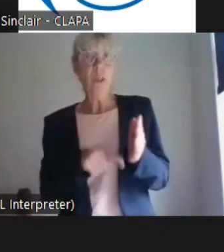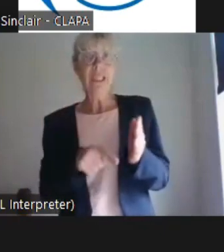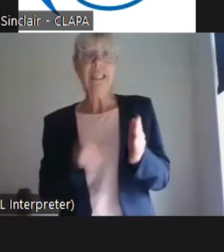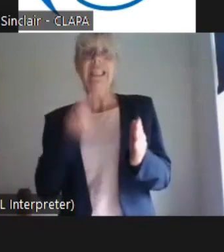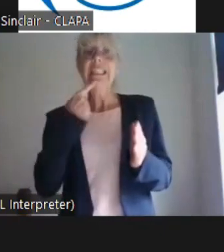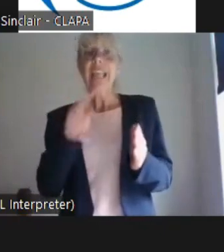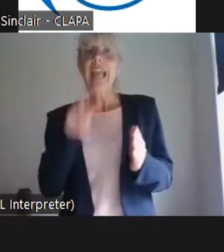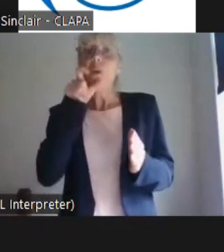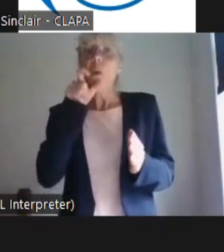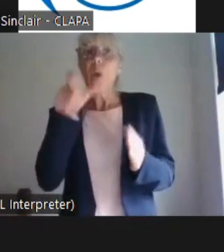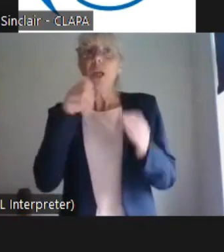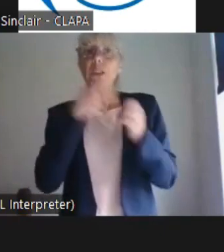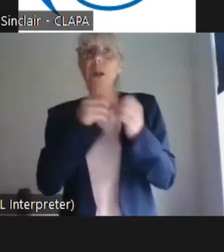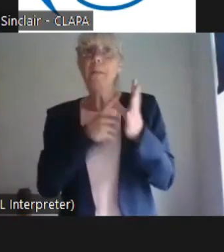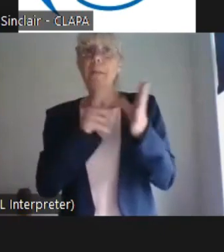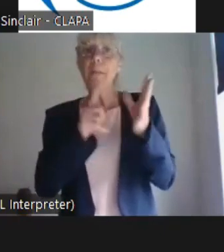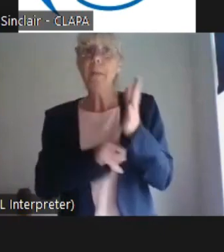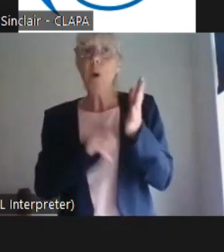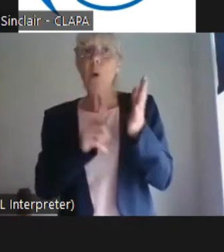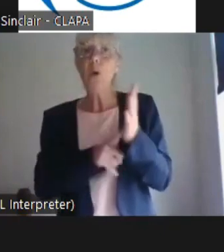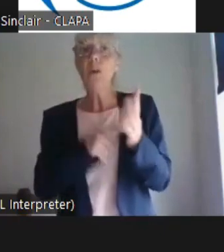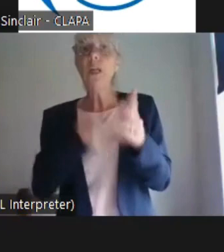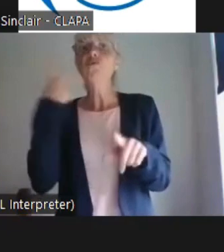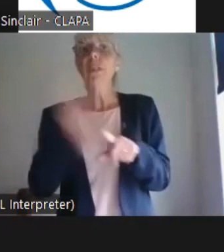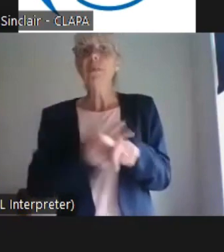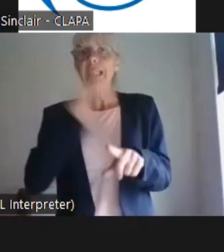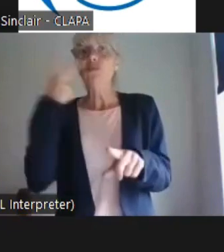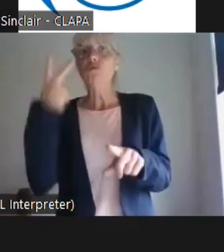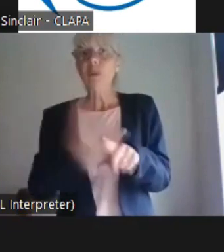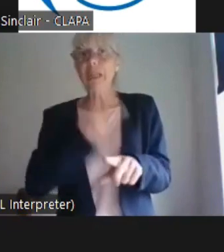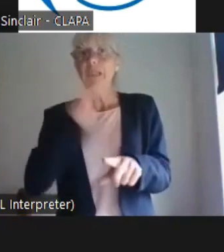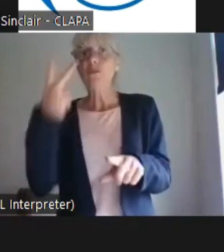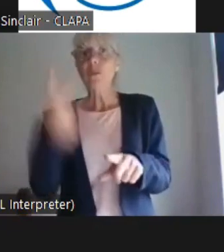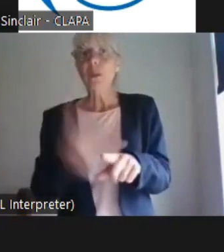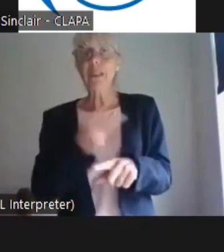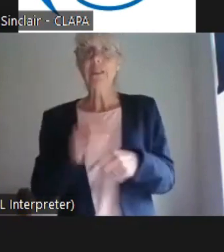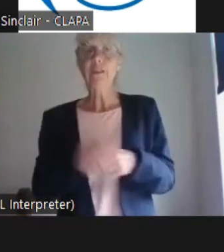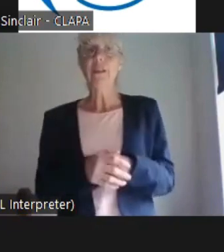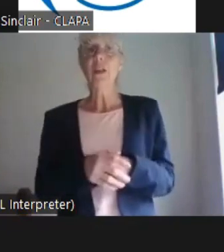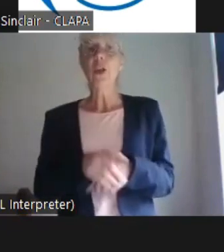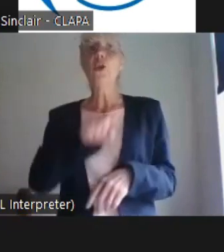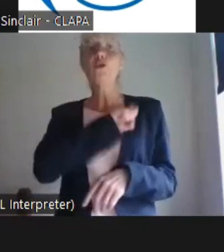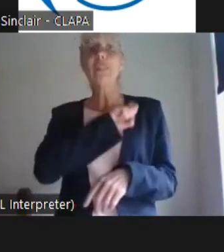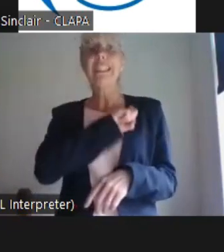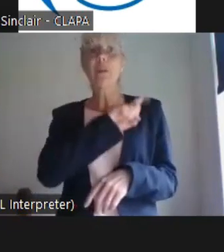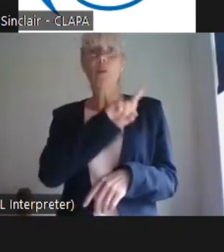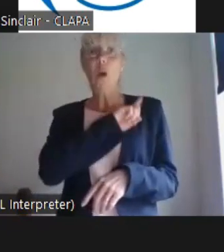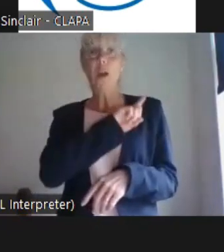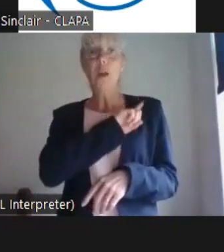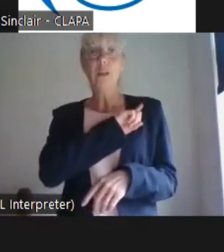and over again in as natural away as you can the reason for saying that is that it's only by that